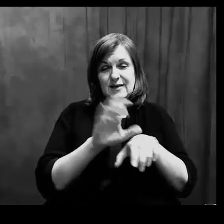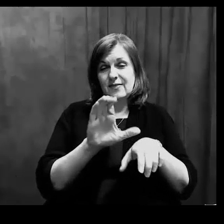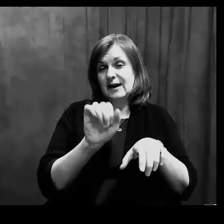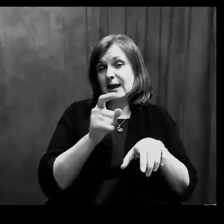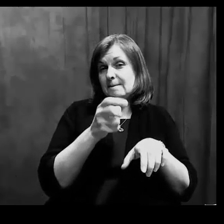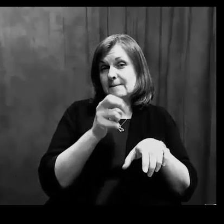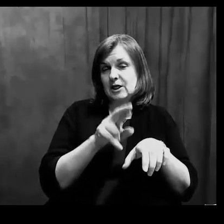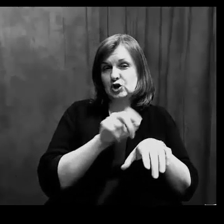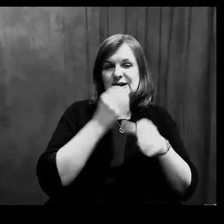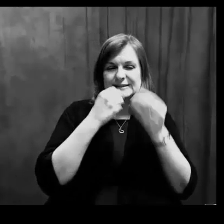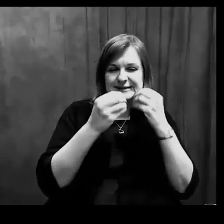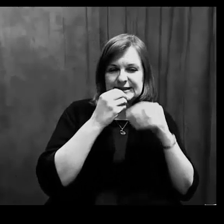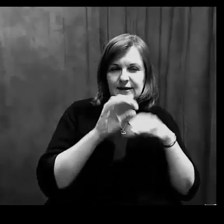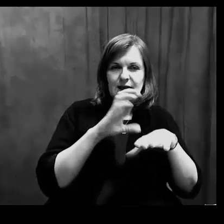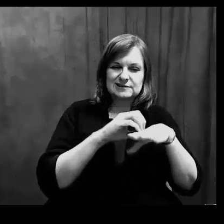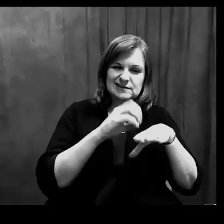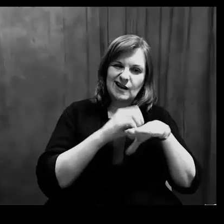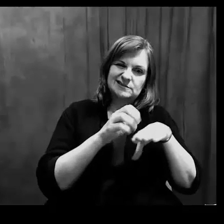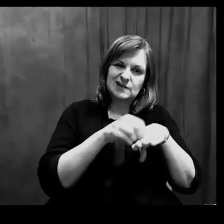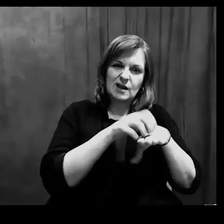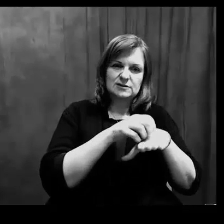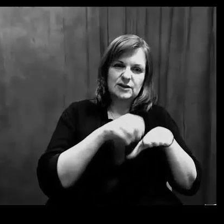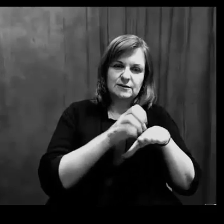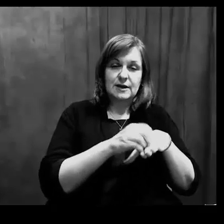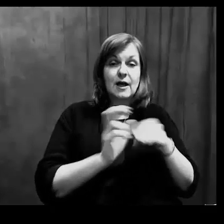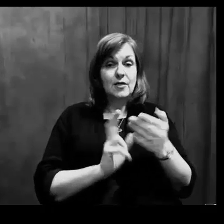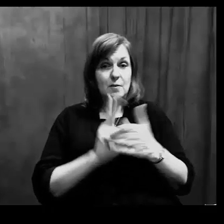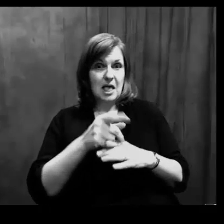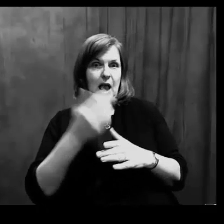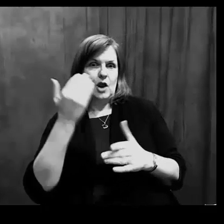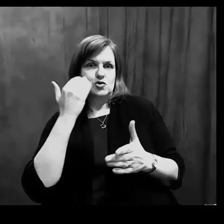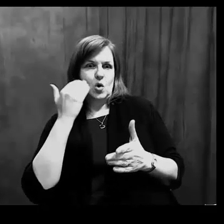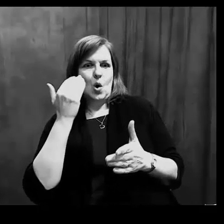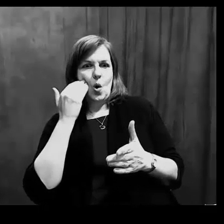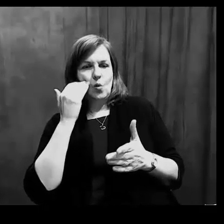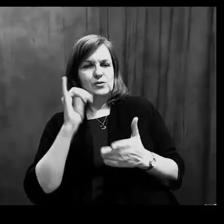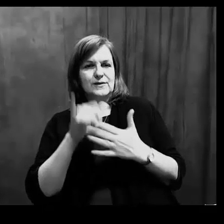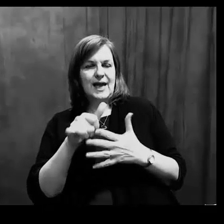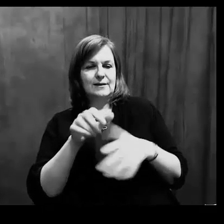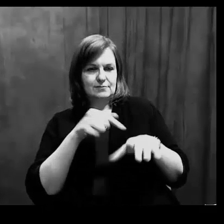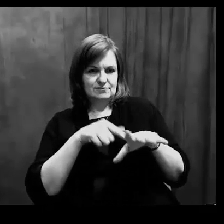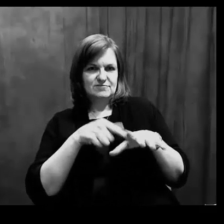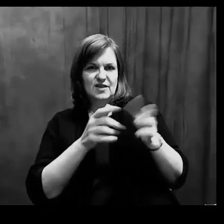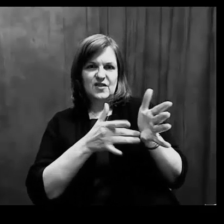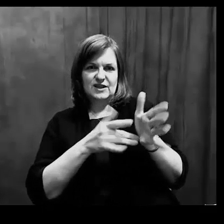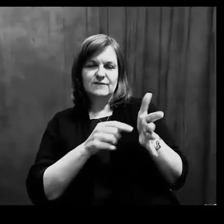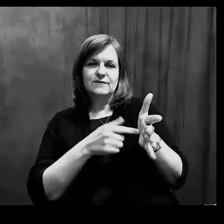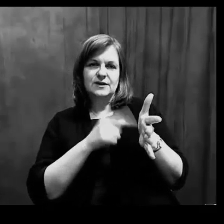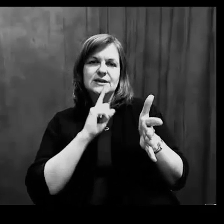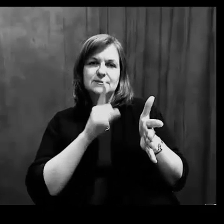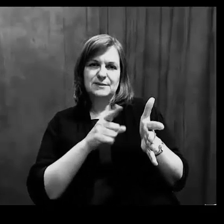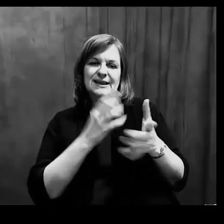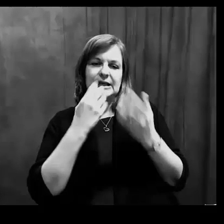that signaling to the plant -- the plant knows it's being damage -- the plant is not unaware of the